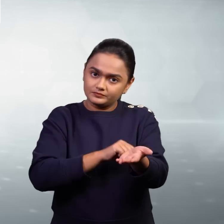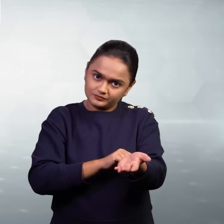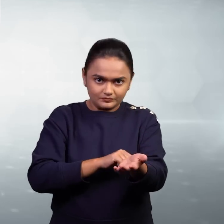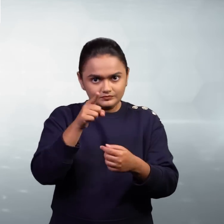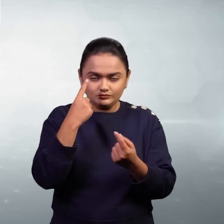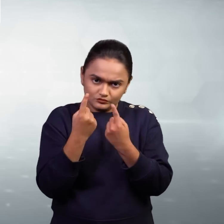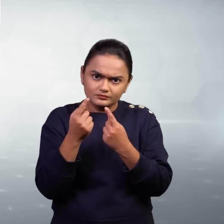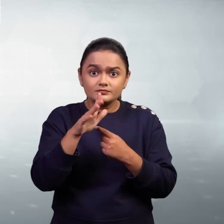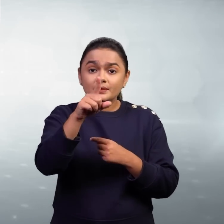You can drink water during this period.